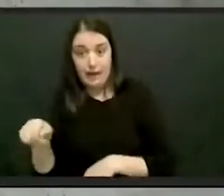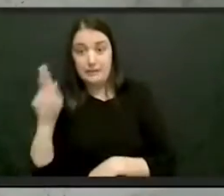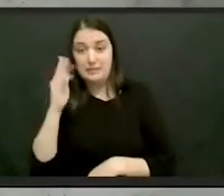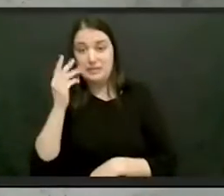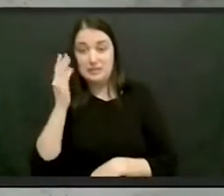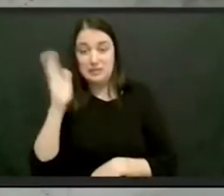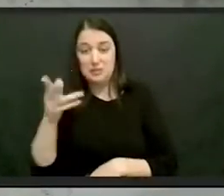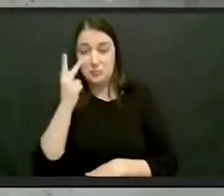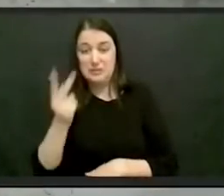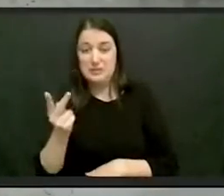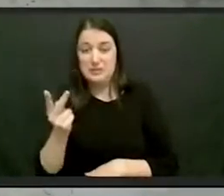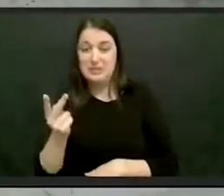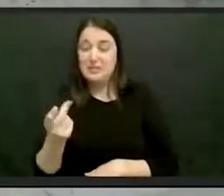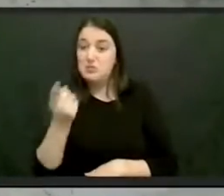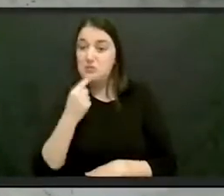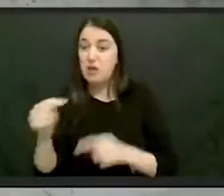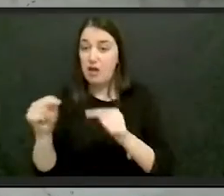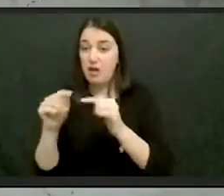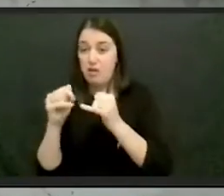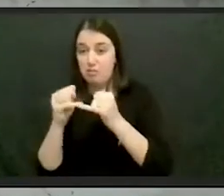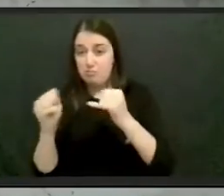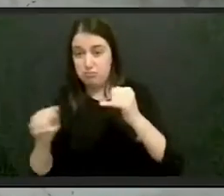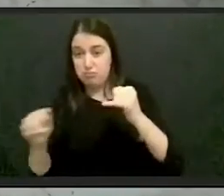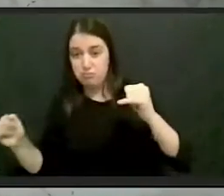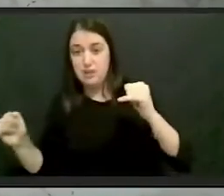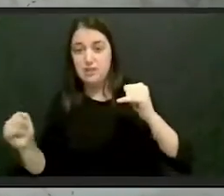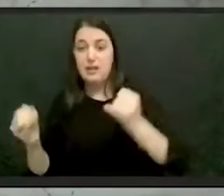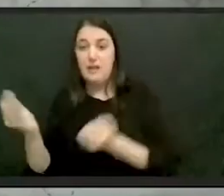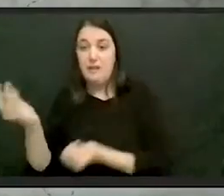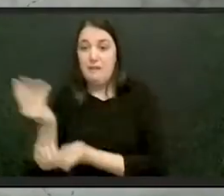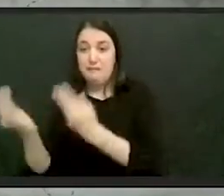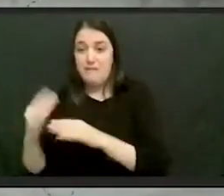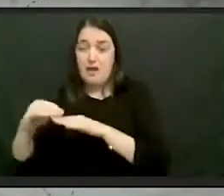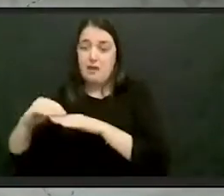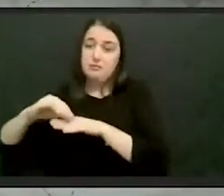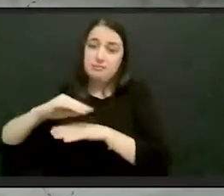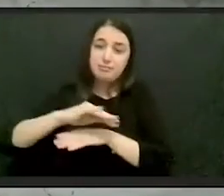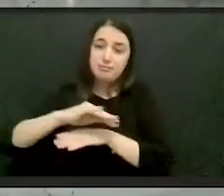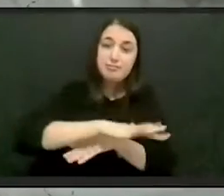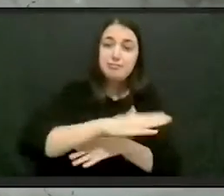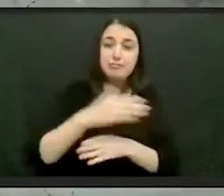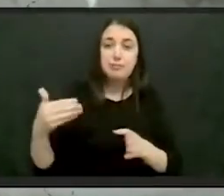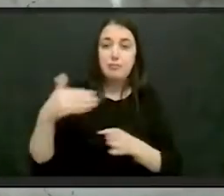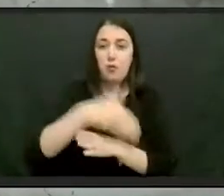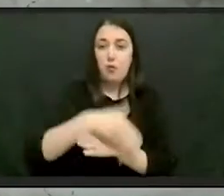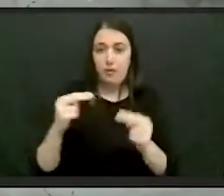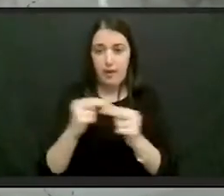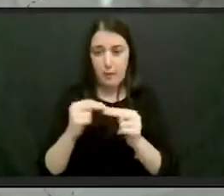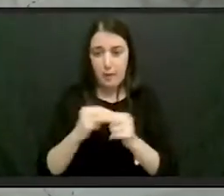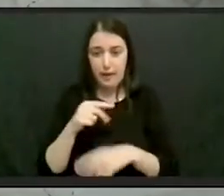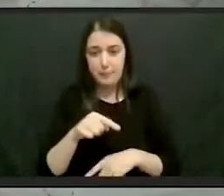This area here is all offensive and direct tactics. They come all the way down into the bottom. Today, we inserted